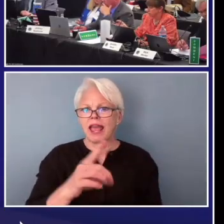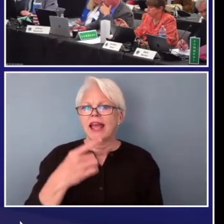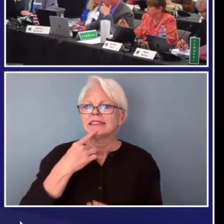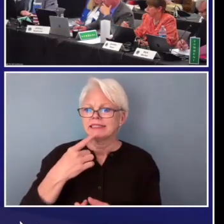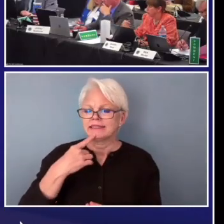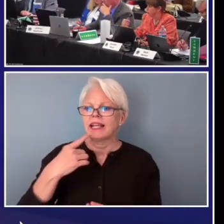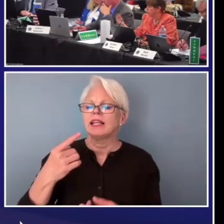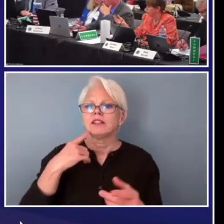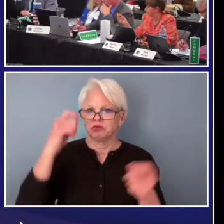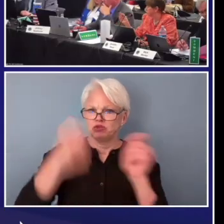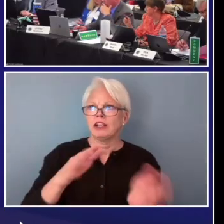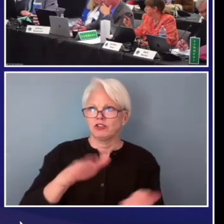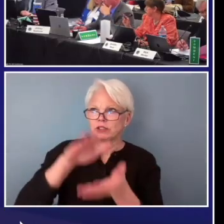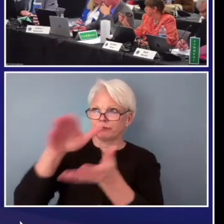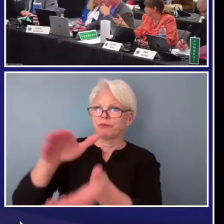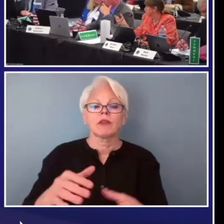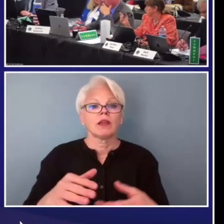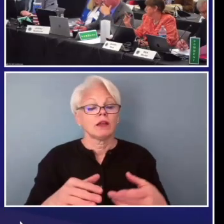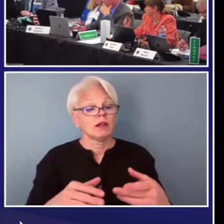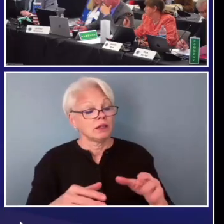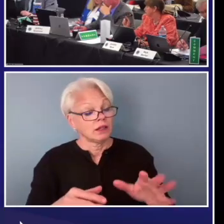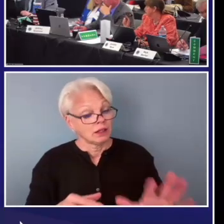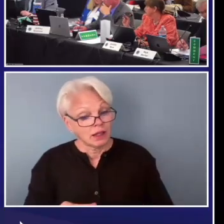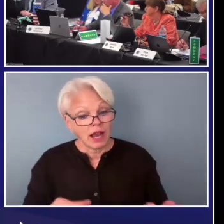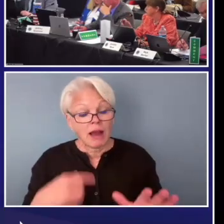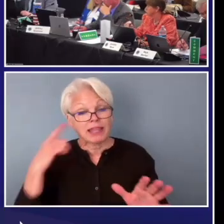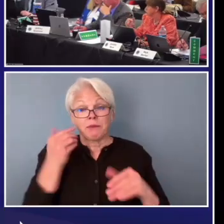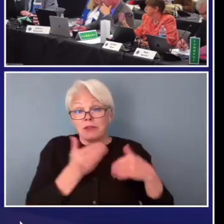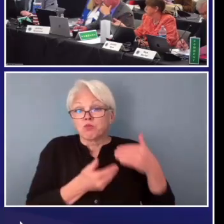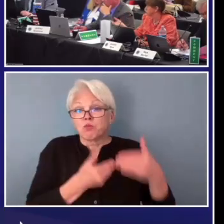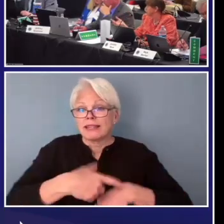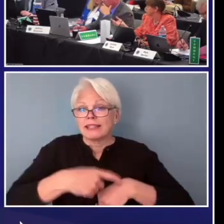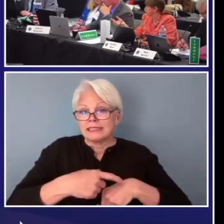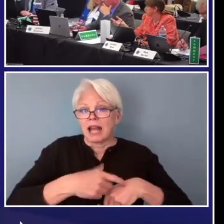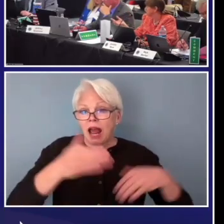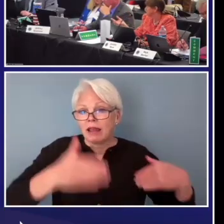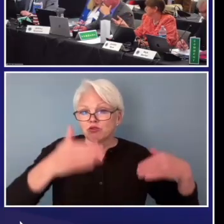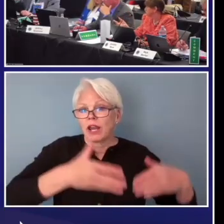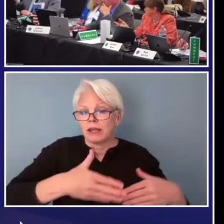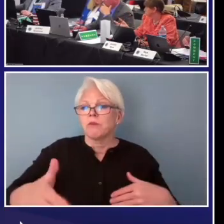it automatically, I'm just thinking about process and time frames? Is it presumed that they are switching or